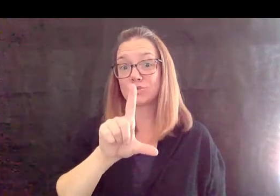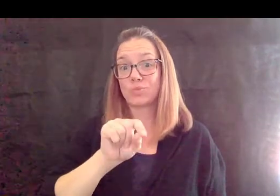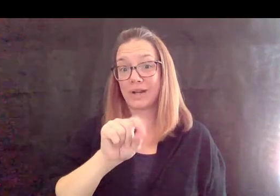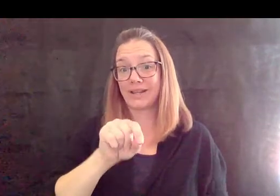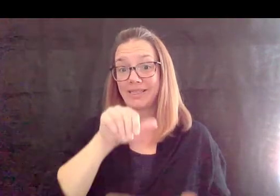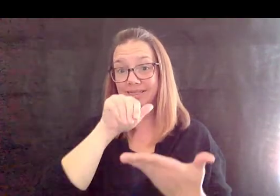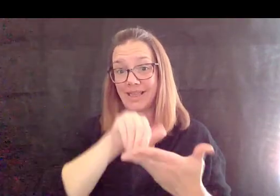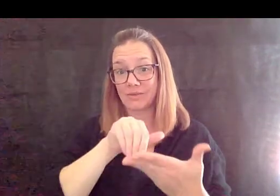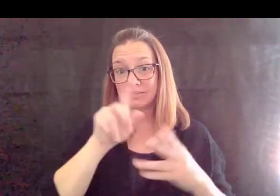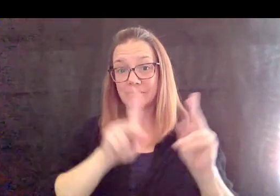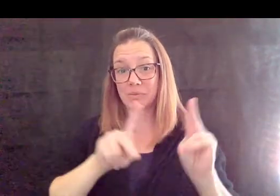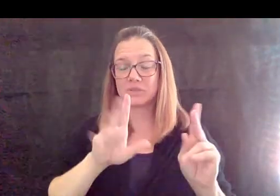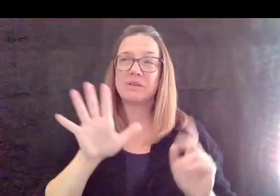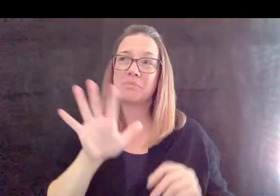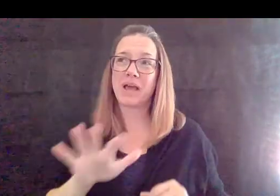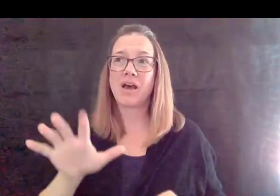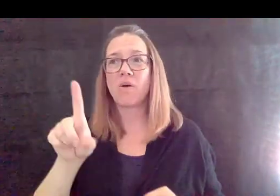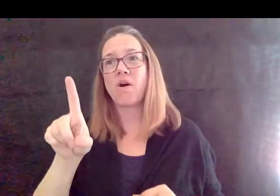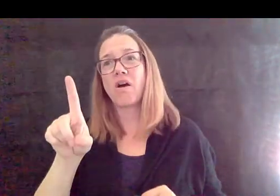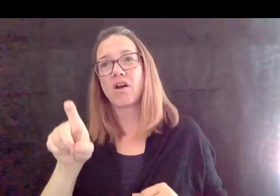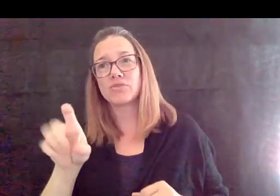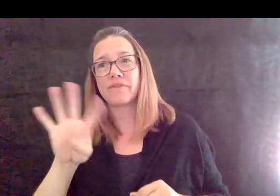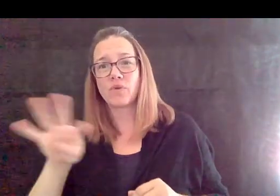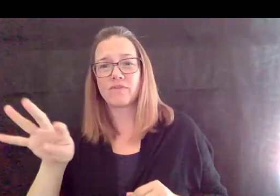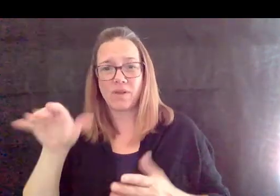So one in 5 is 144,000 people.